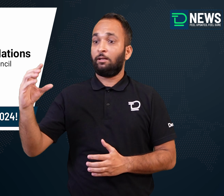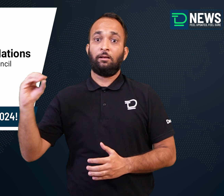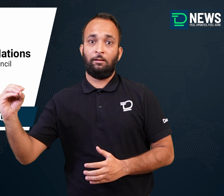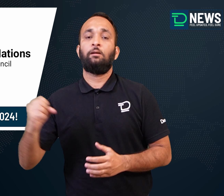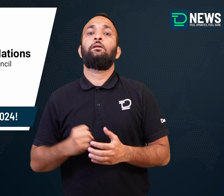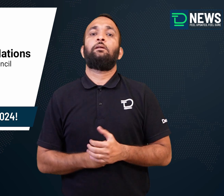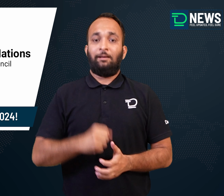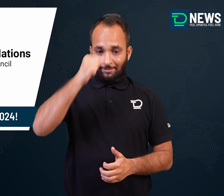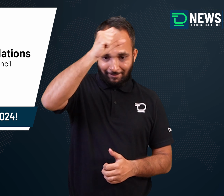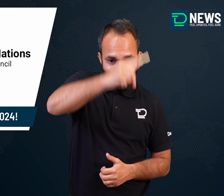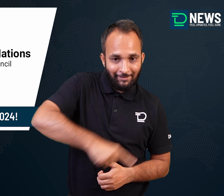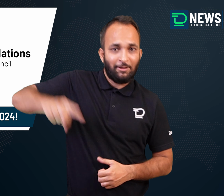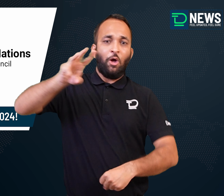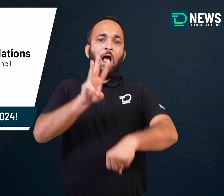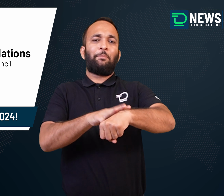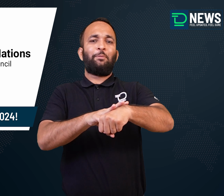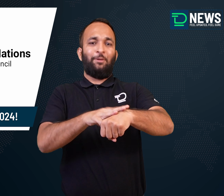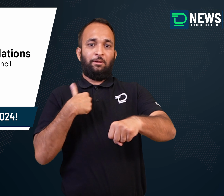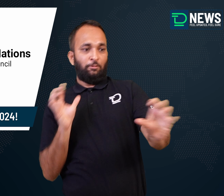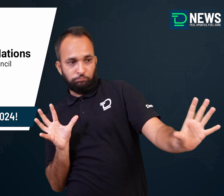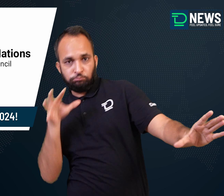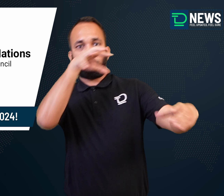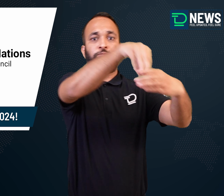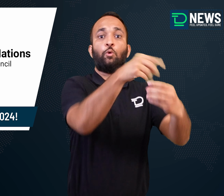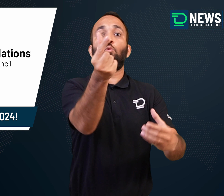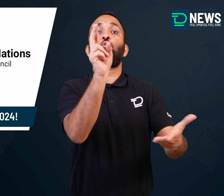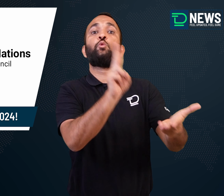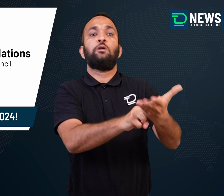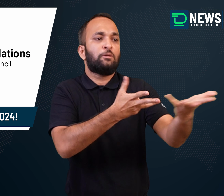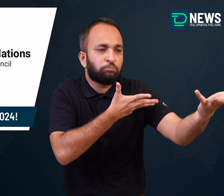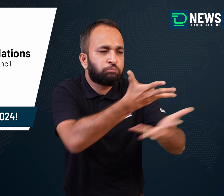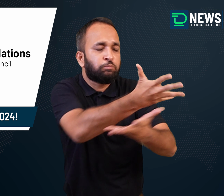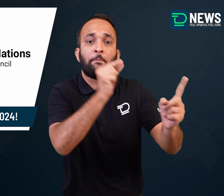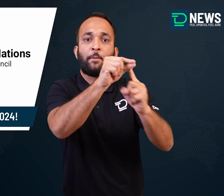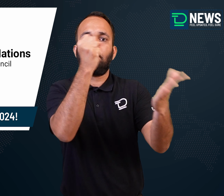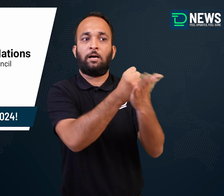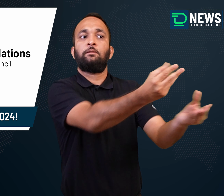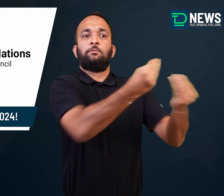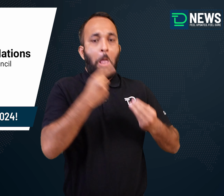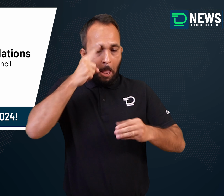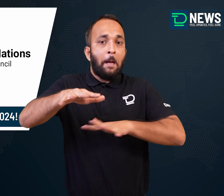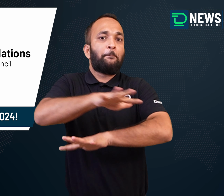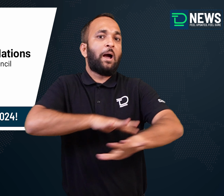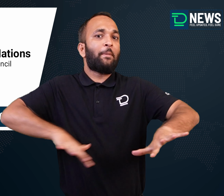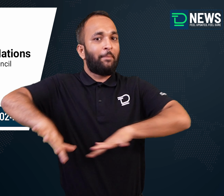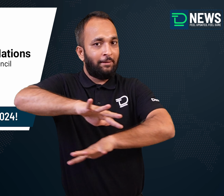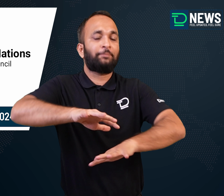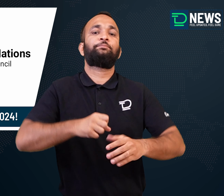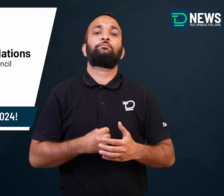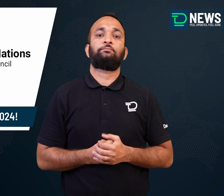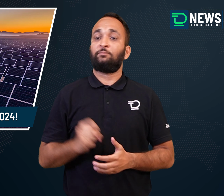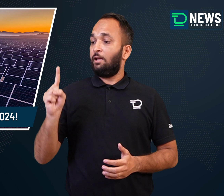10. India's bid to become a permanent member of the UN Security Council.